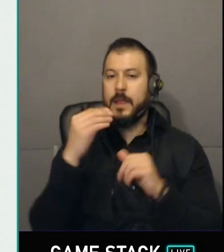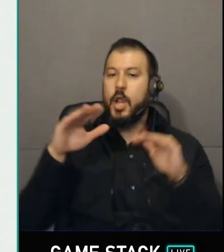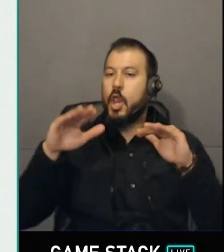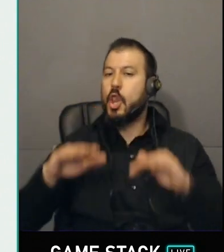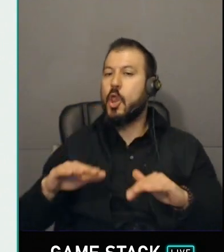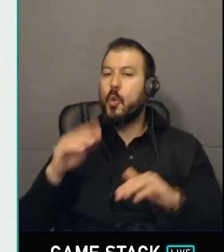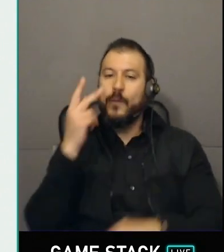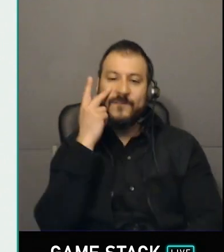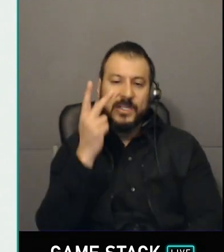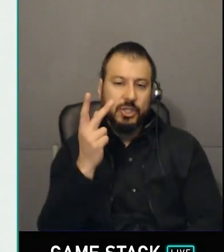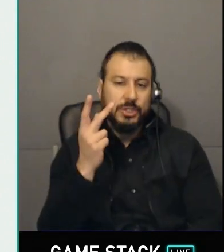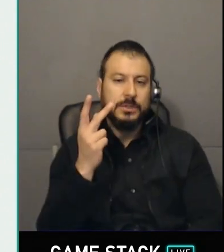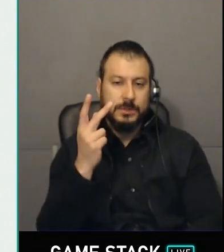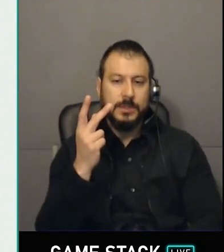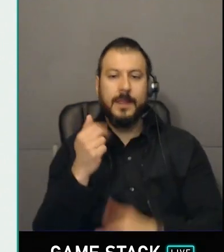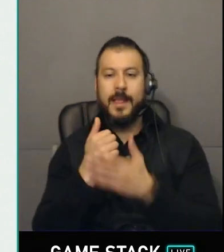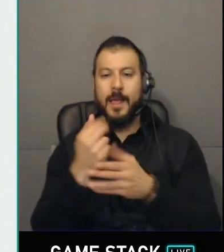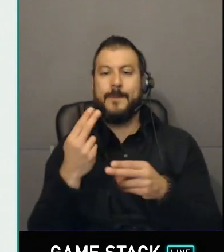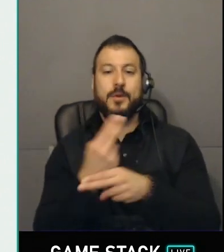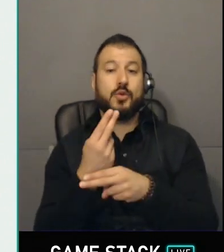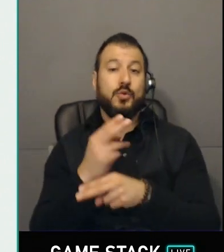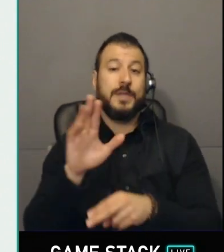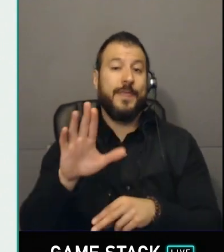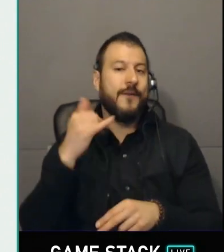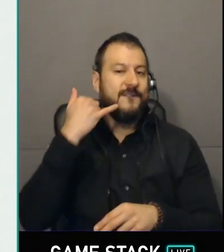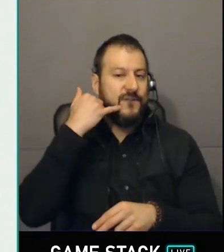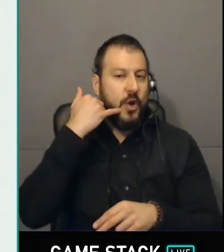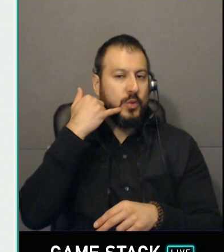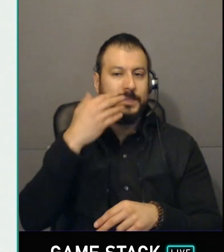to help use their phones and GPS out in the